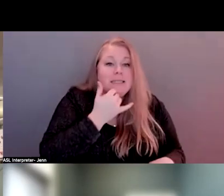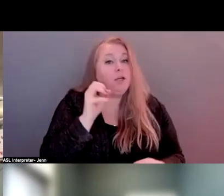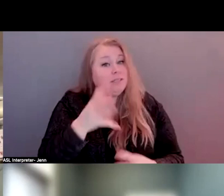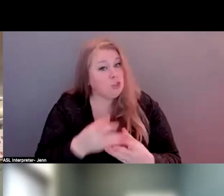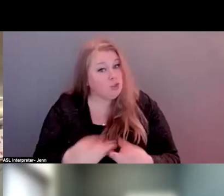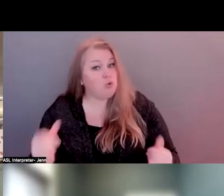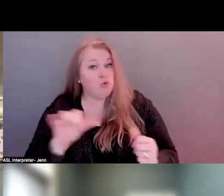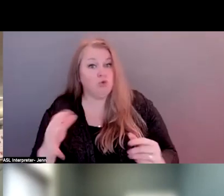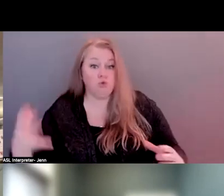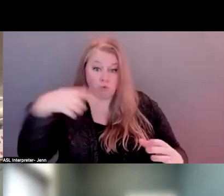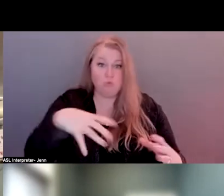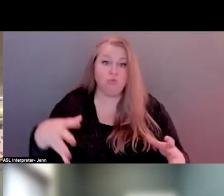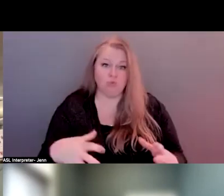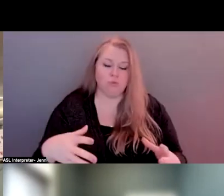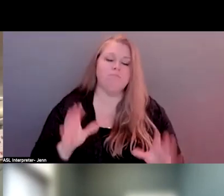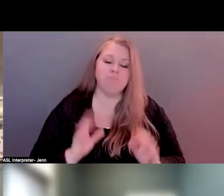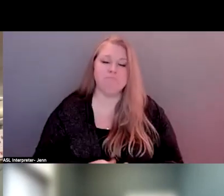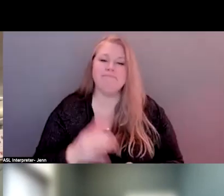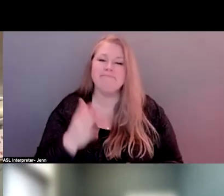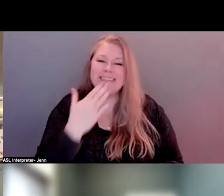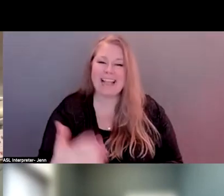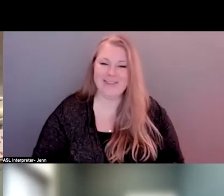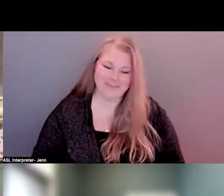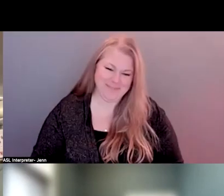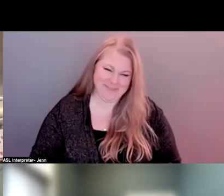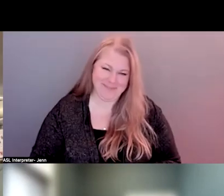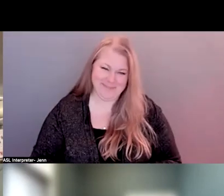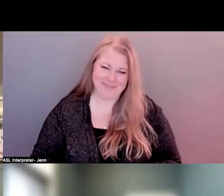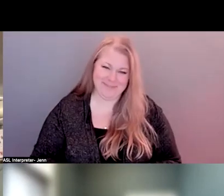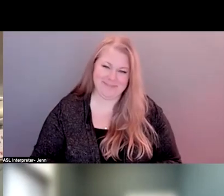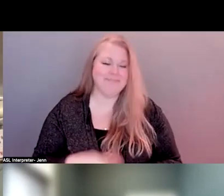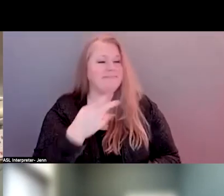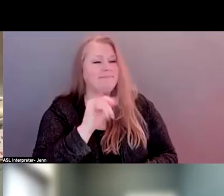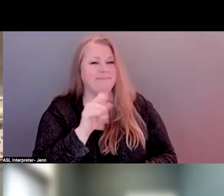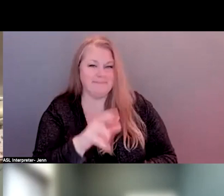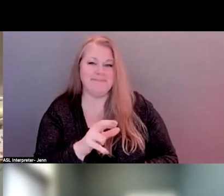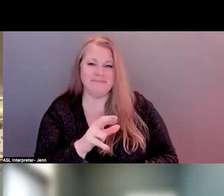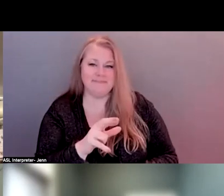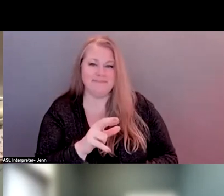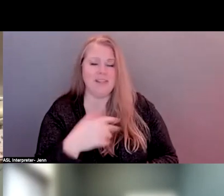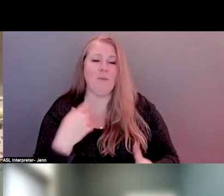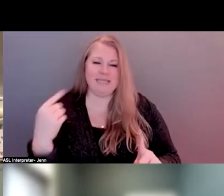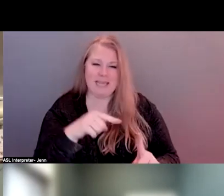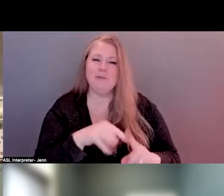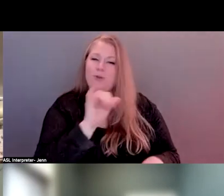And I'll just leave it here. Thank you. Pilar, I think yeah let's come back to that after, but that